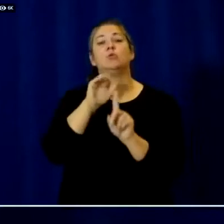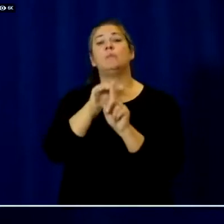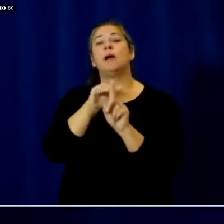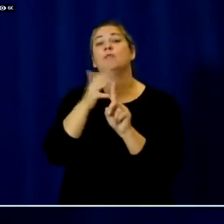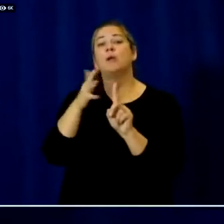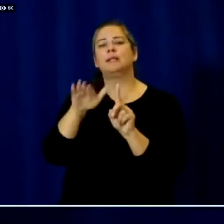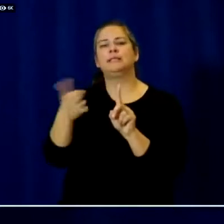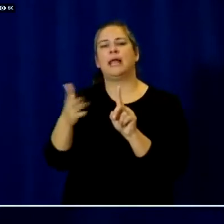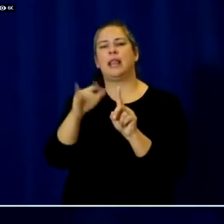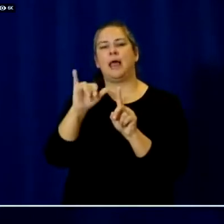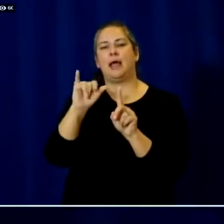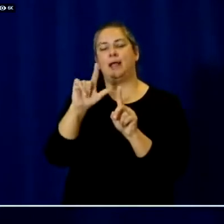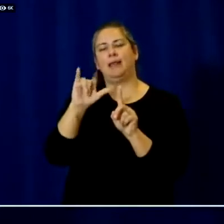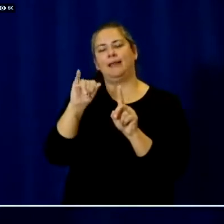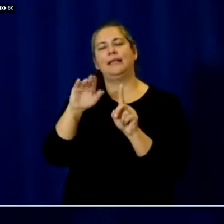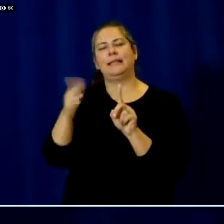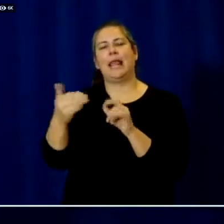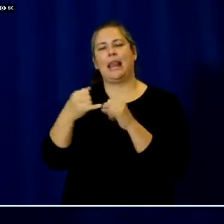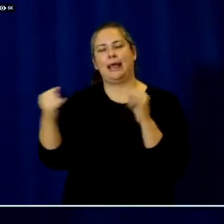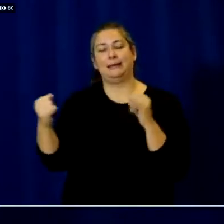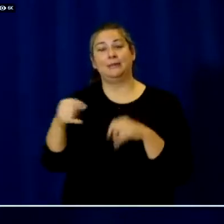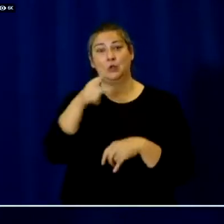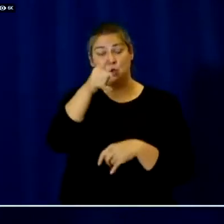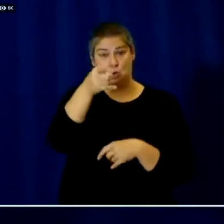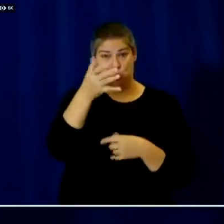if you wanna vote absentee ballot deadline to request your absentee